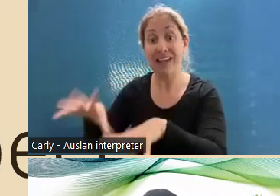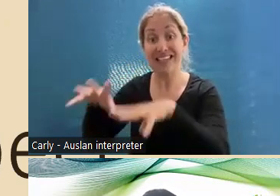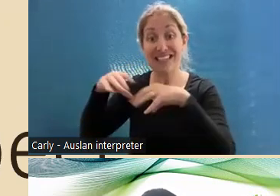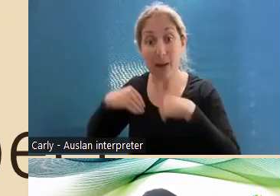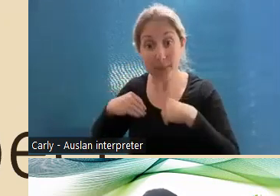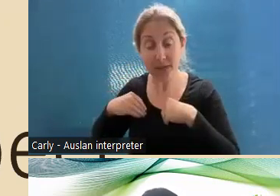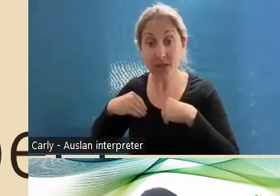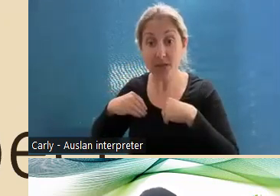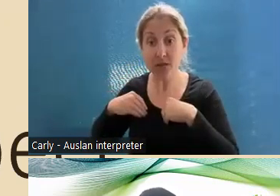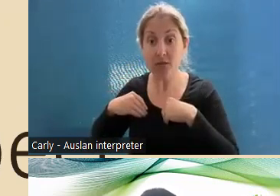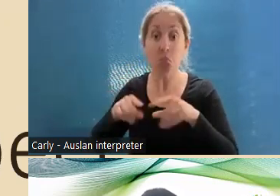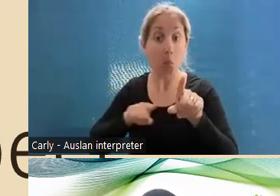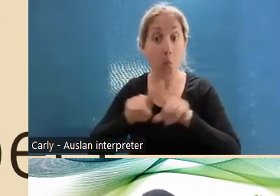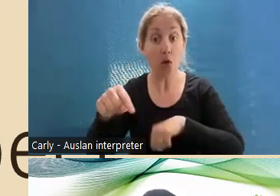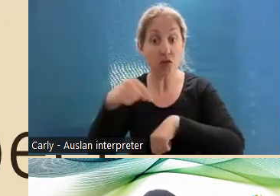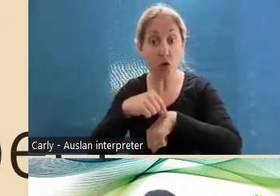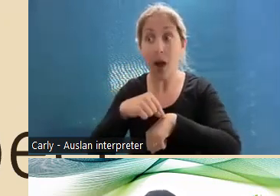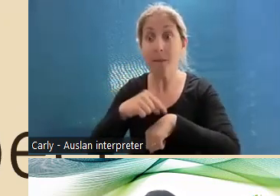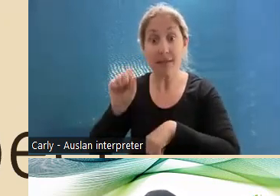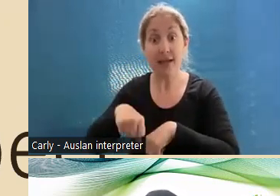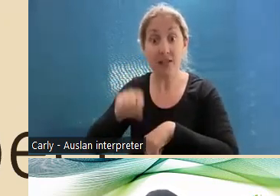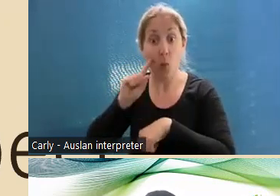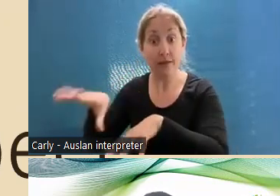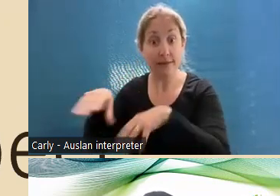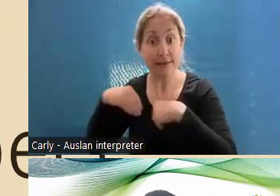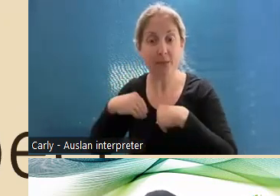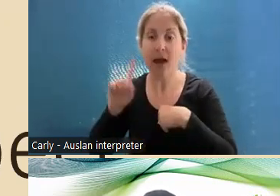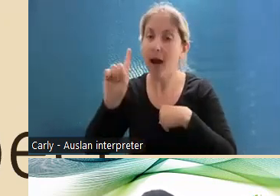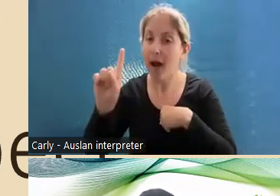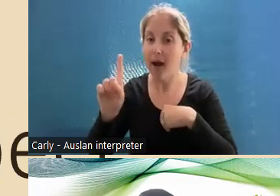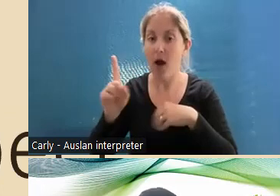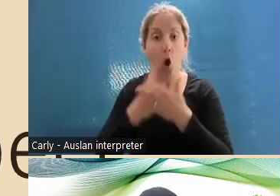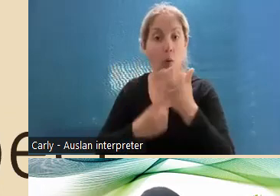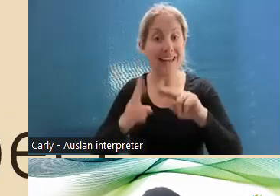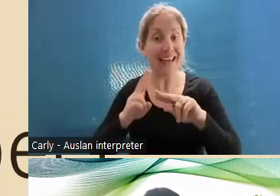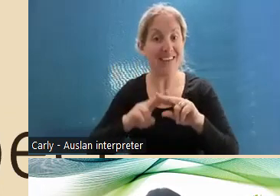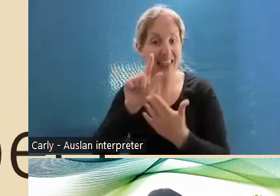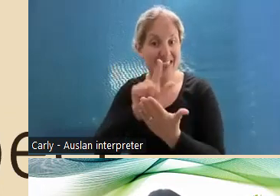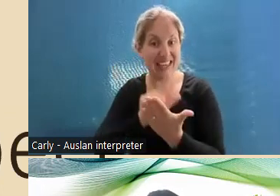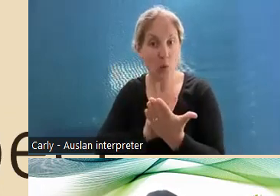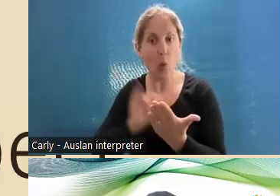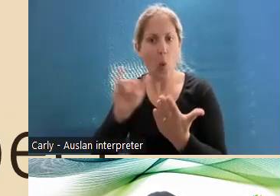in most situations, unless they think there's a legal or a factual error in the recommendation,